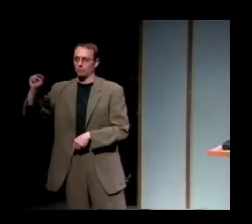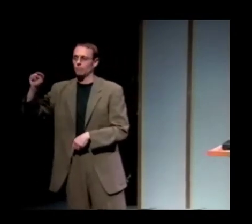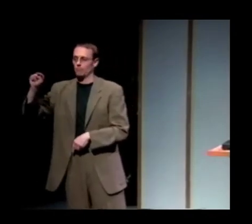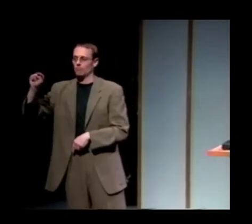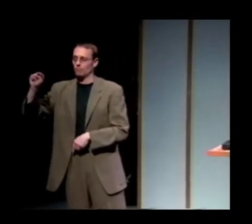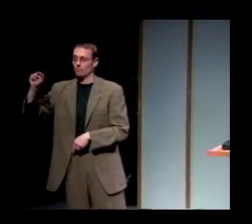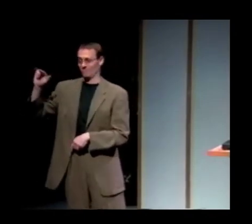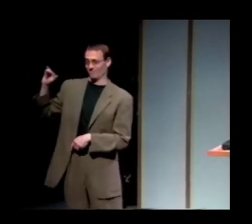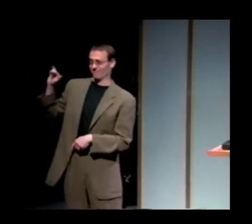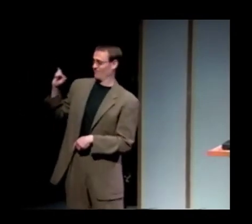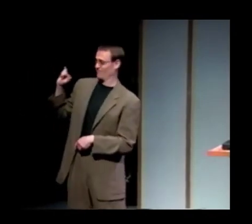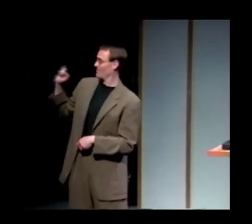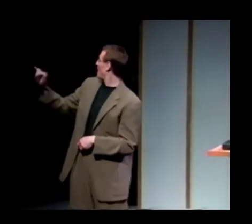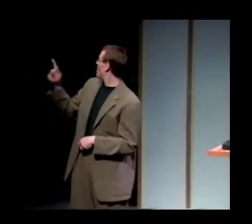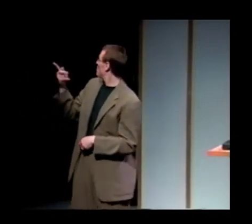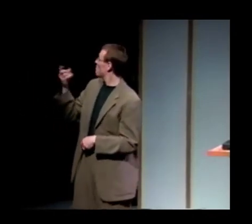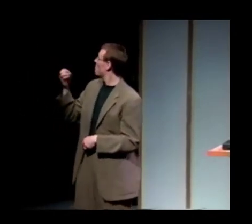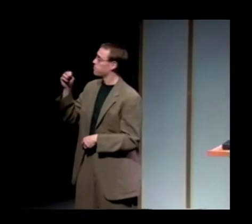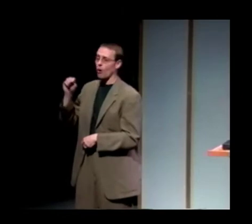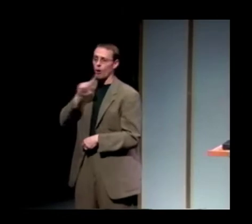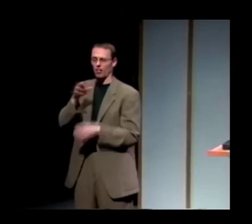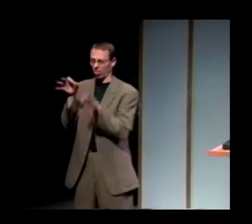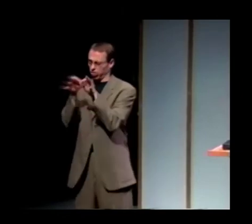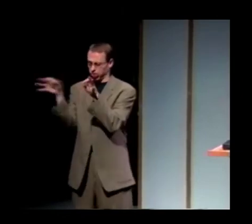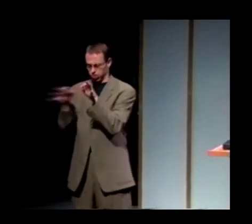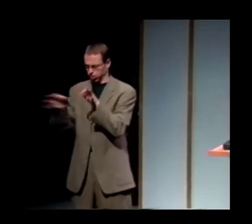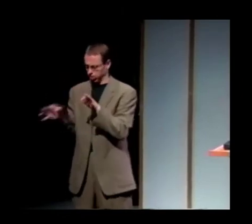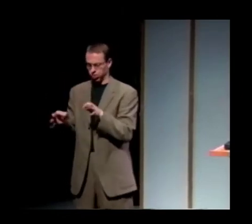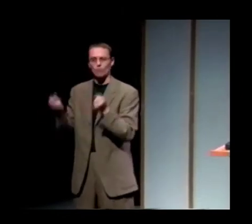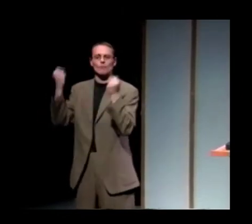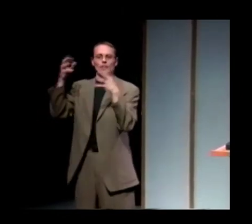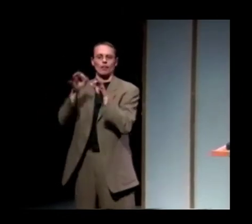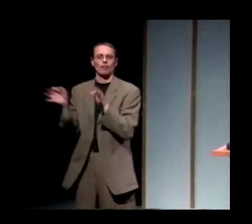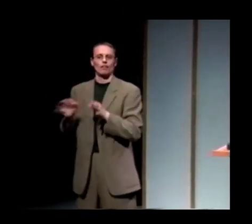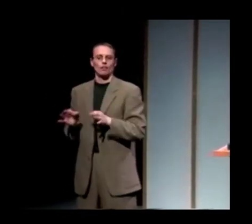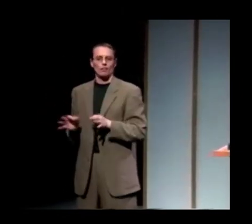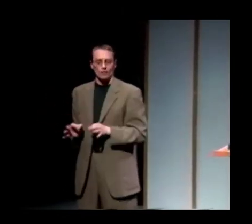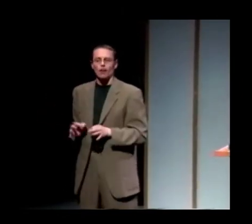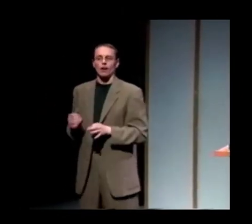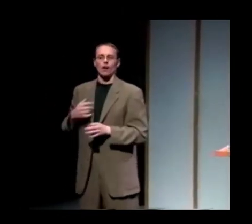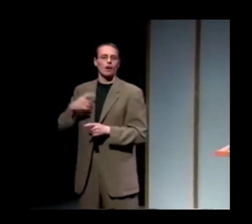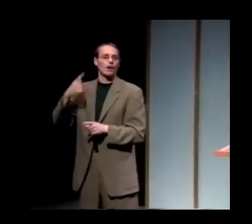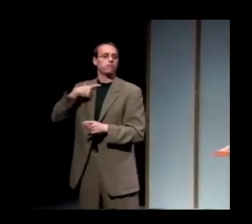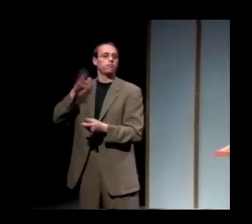SO THERE'S A RHYME. AND THAT POEM HAS MANY STANZAS,